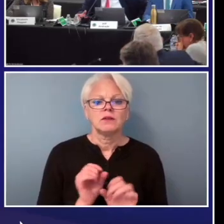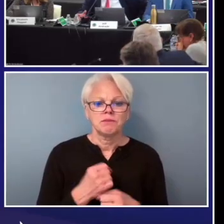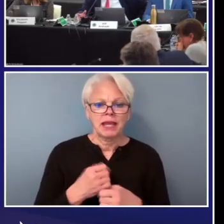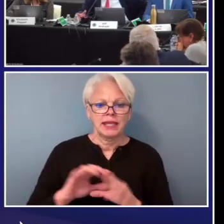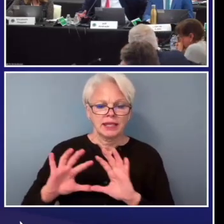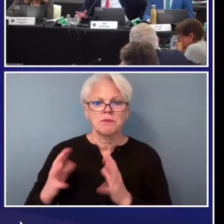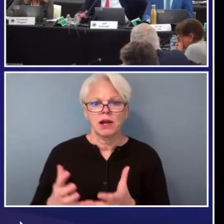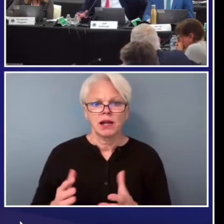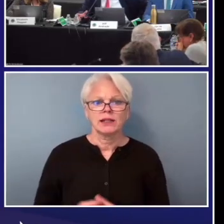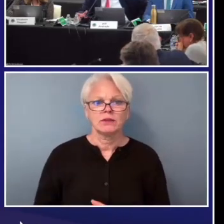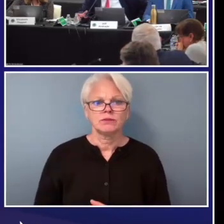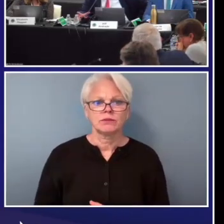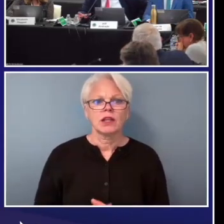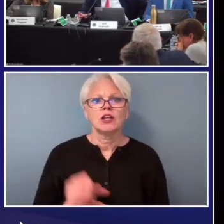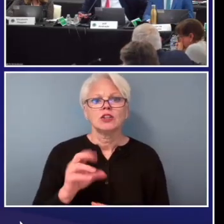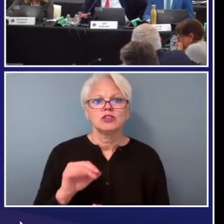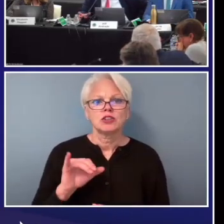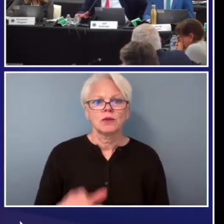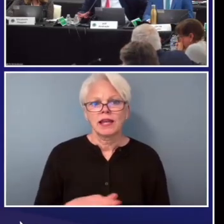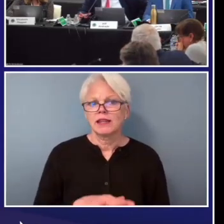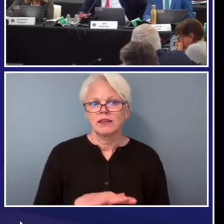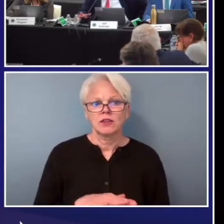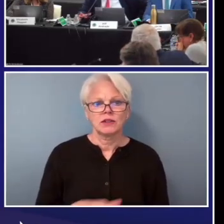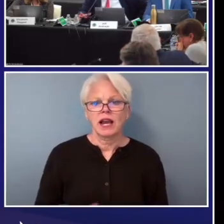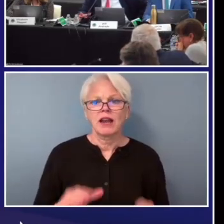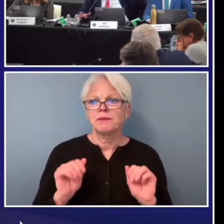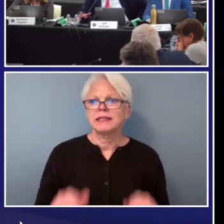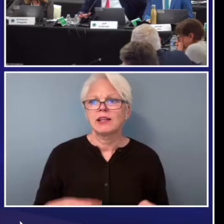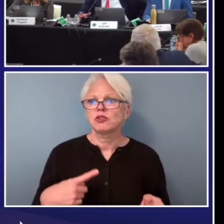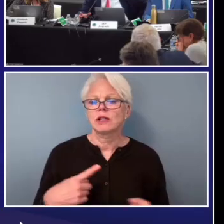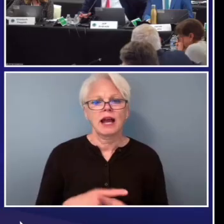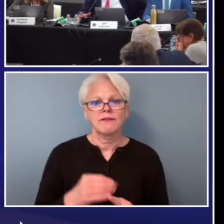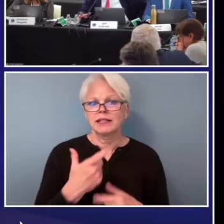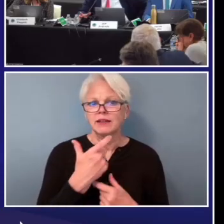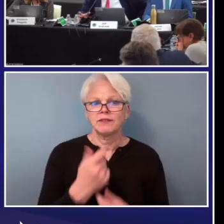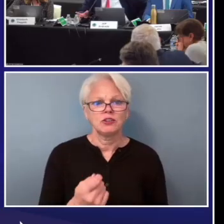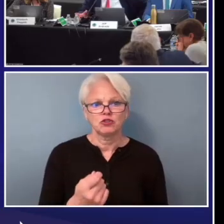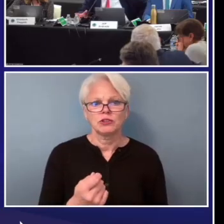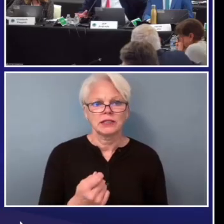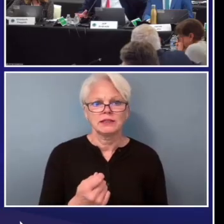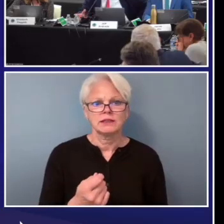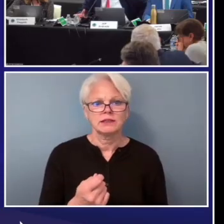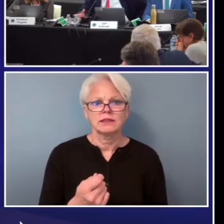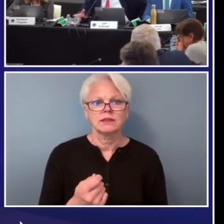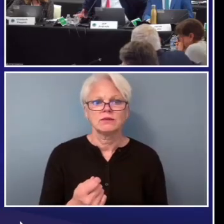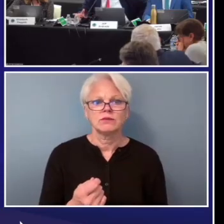Um, so that there aren't um, potential conflicts of interest with regard to, um, who